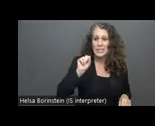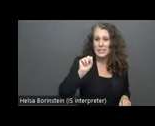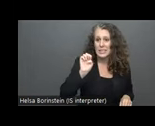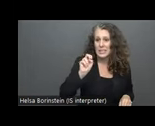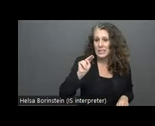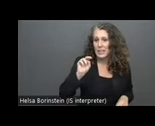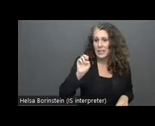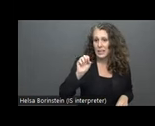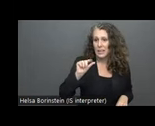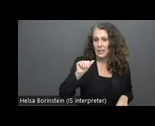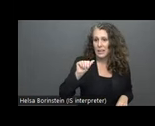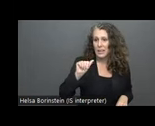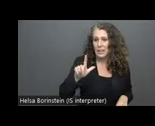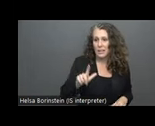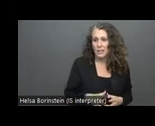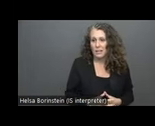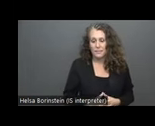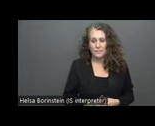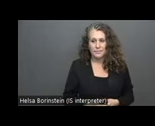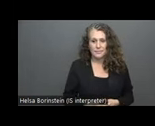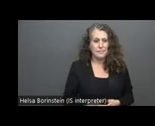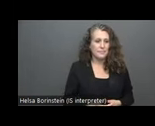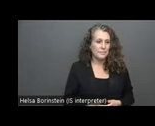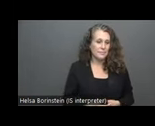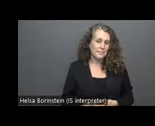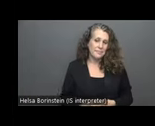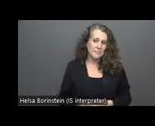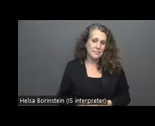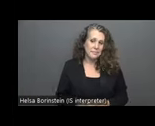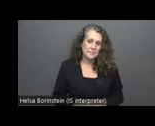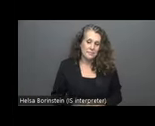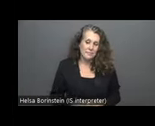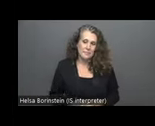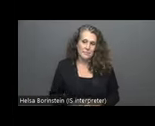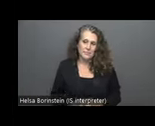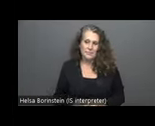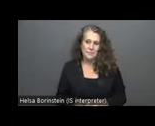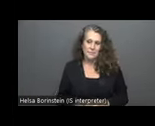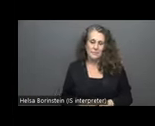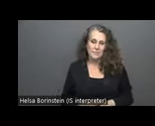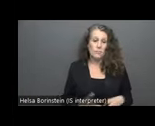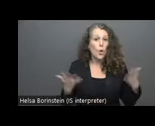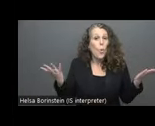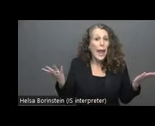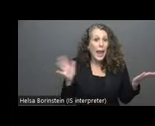companion episodic camaraderie because down so project on it on traditional car